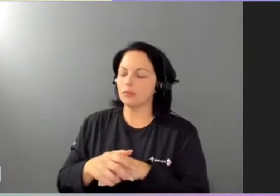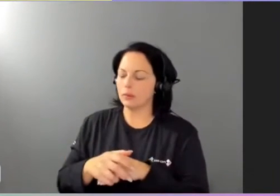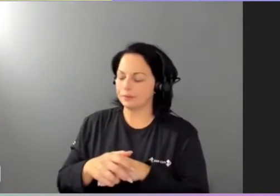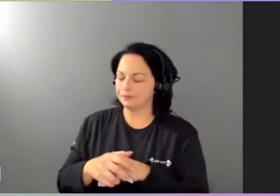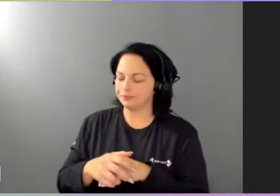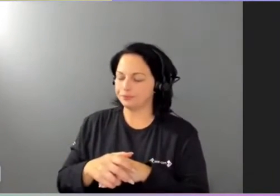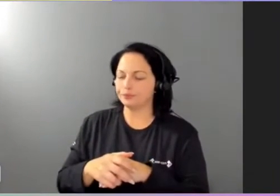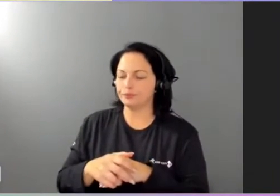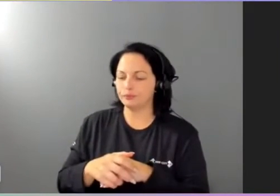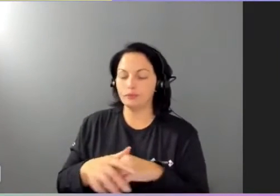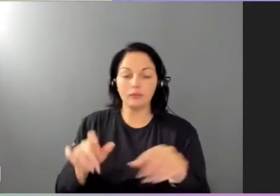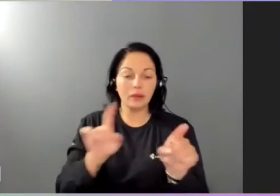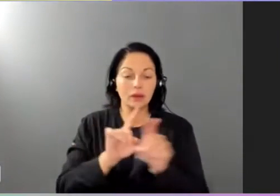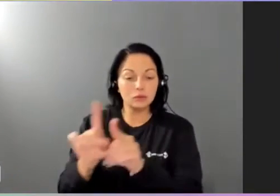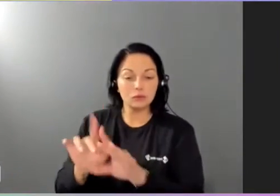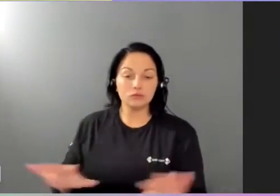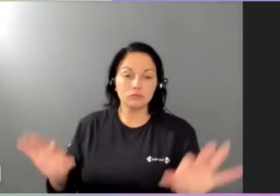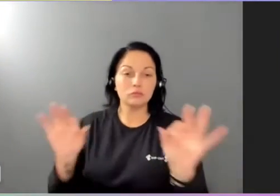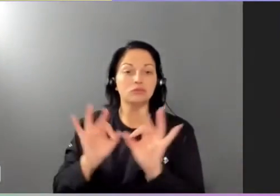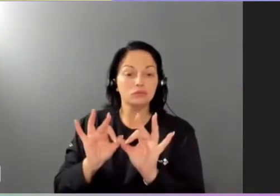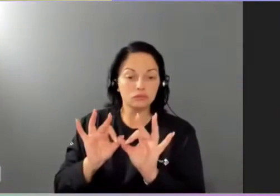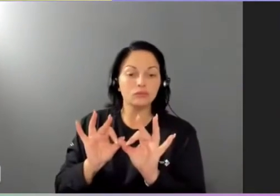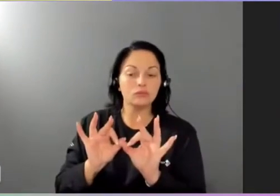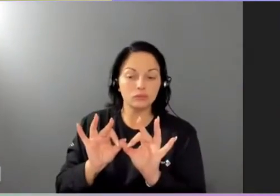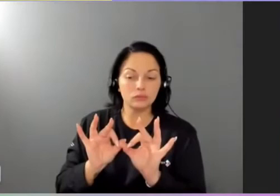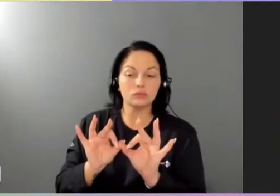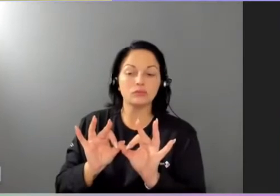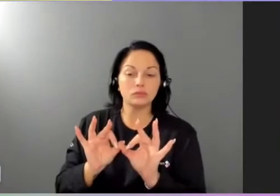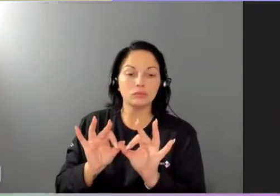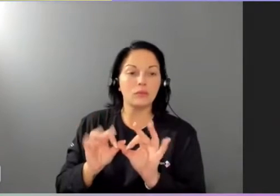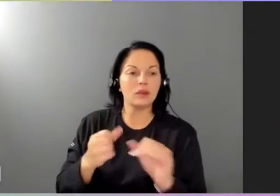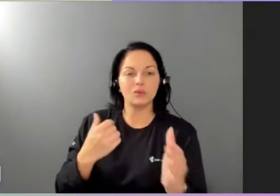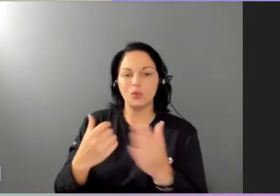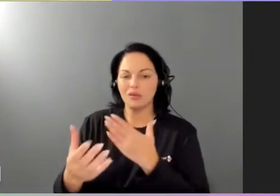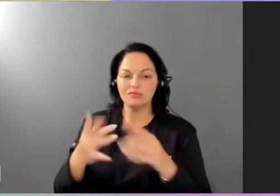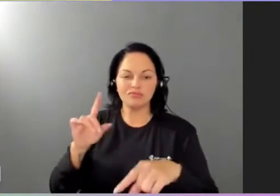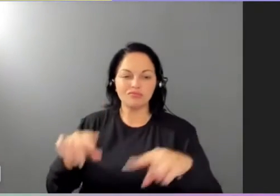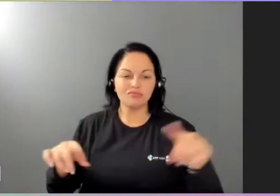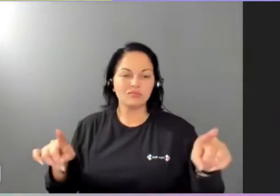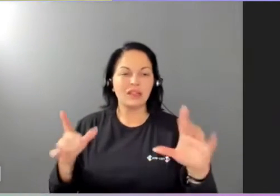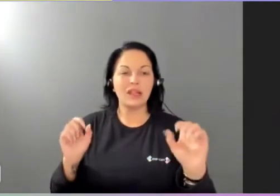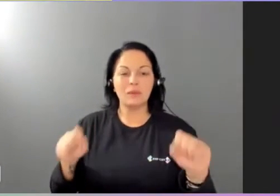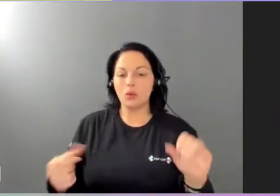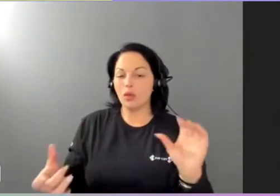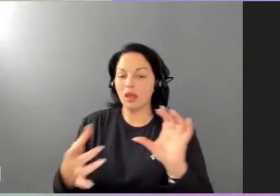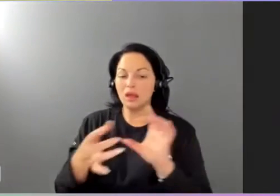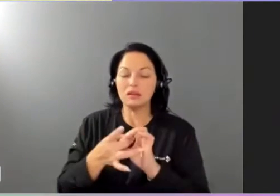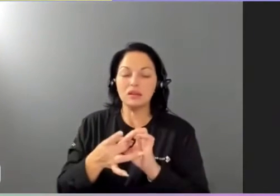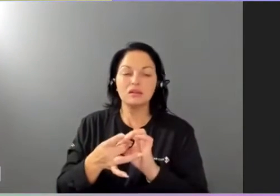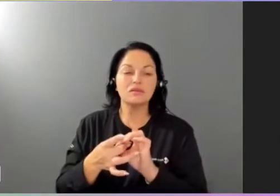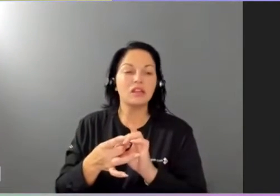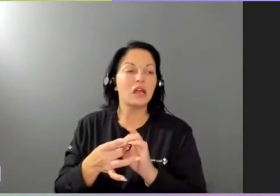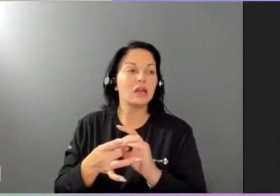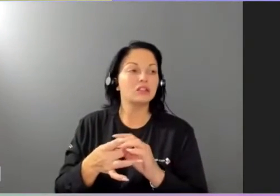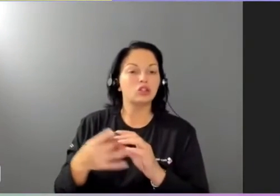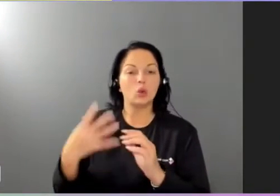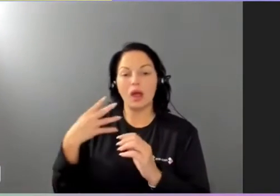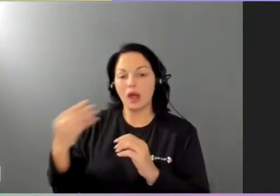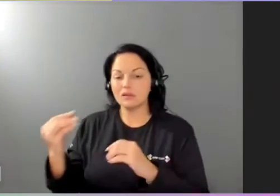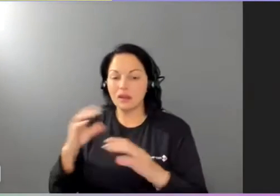Yeah? I was just going to say John just as important as a developing,, [JAMES] It's also really important to make sure